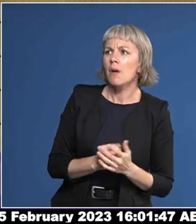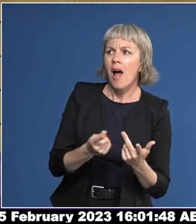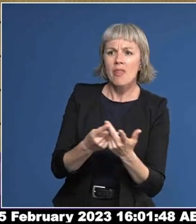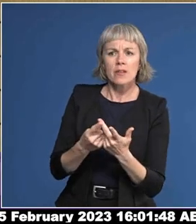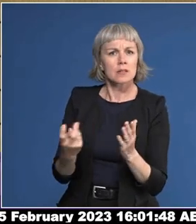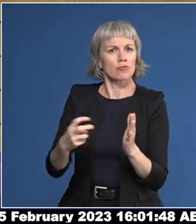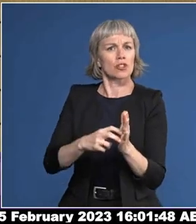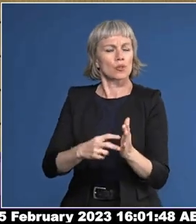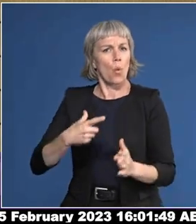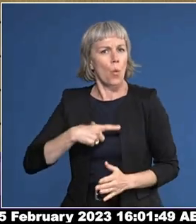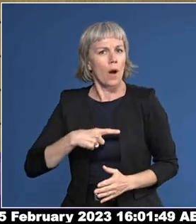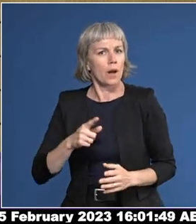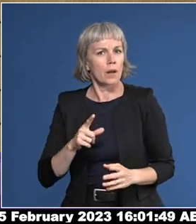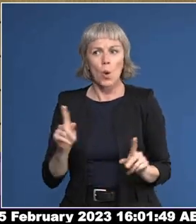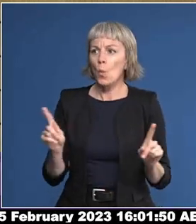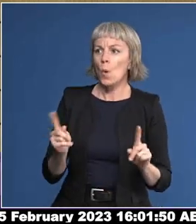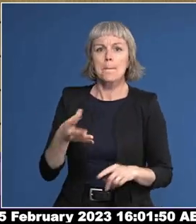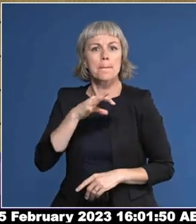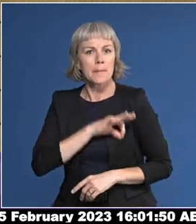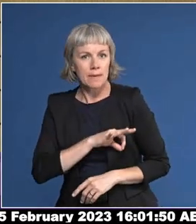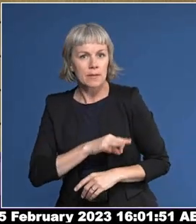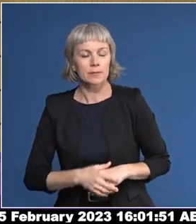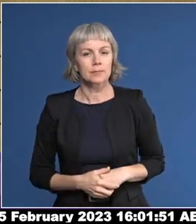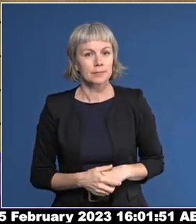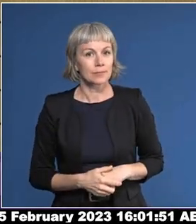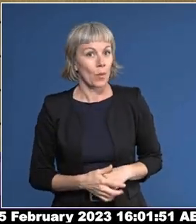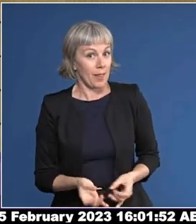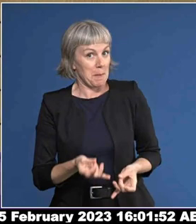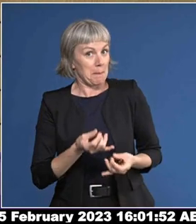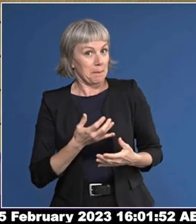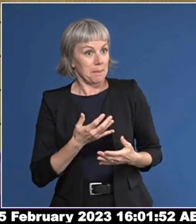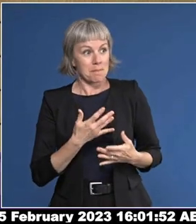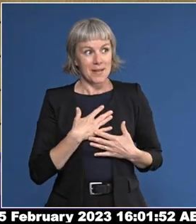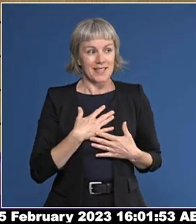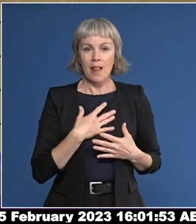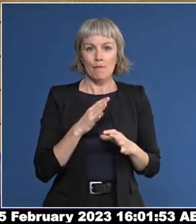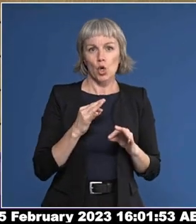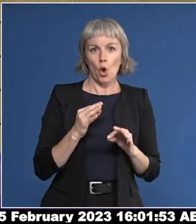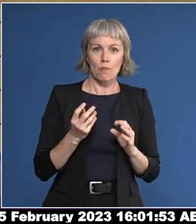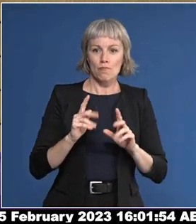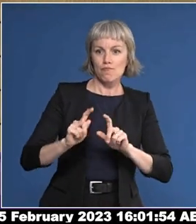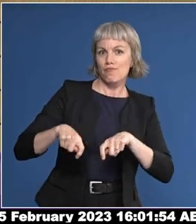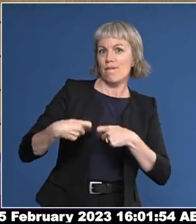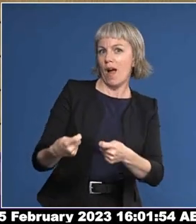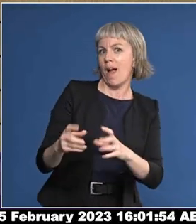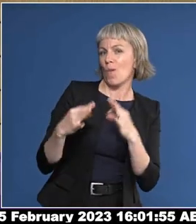So I am not running a provider anymore. I don't need to go through the pain of the certification system that it is.